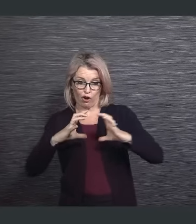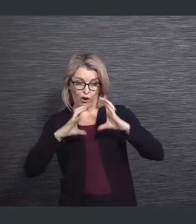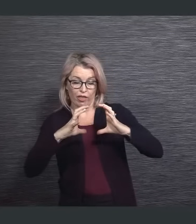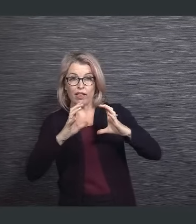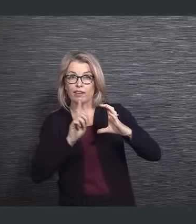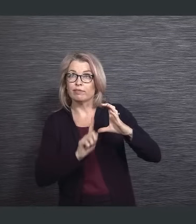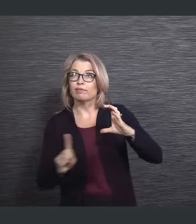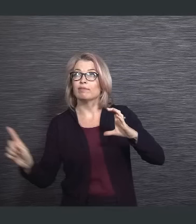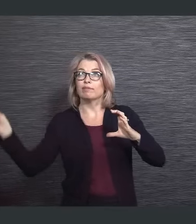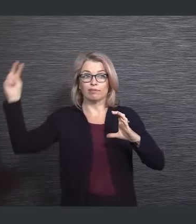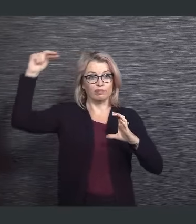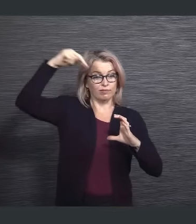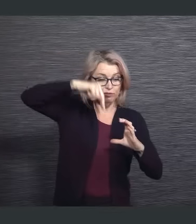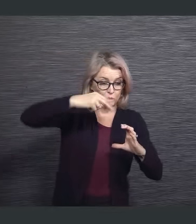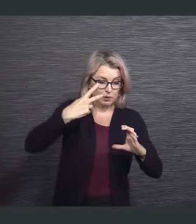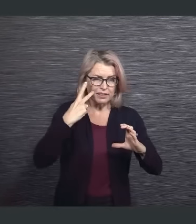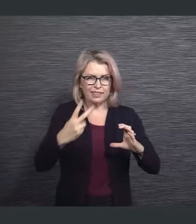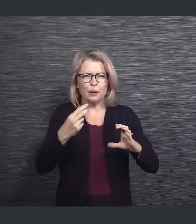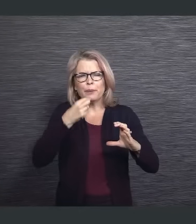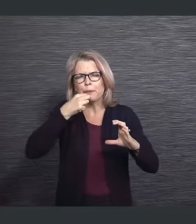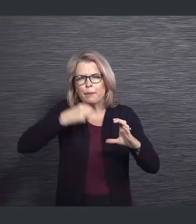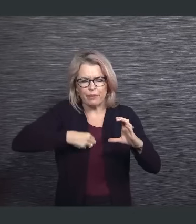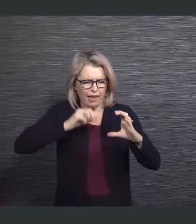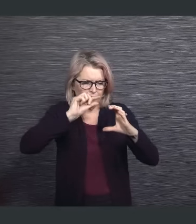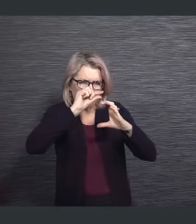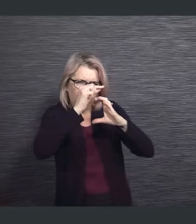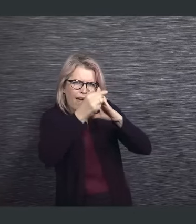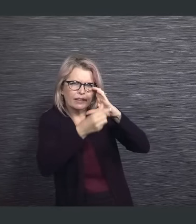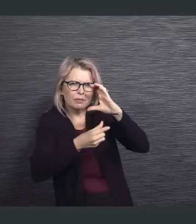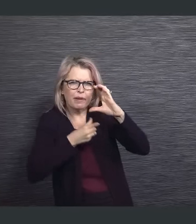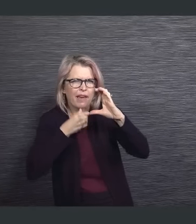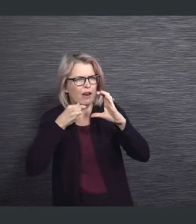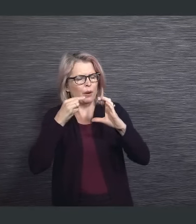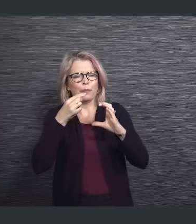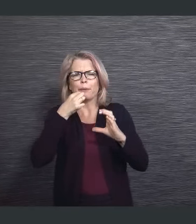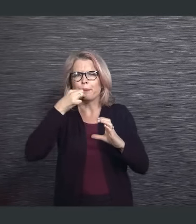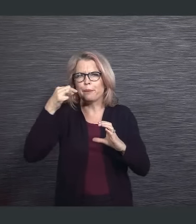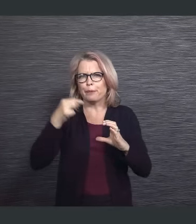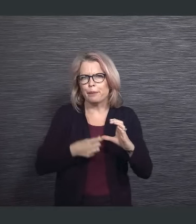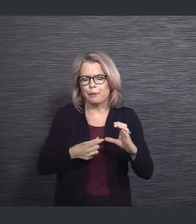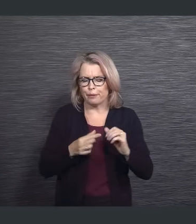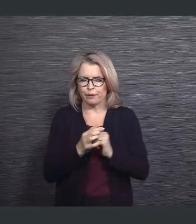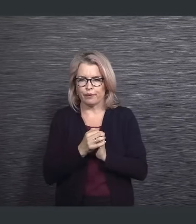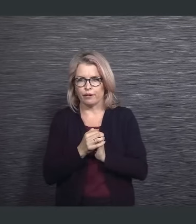you can see how thin the atmosphere is.